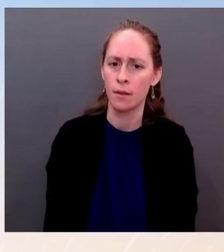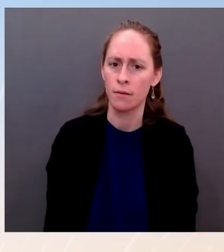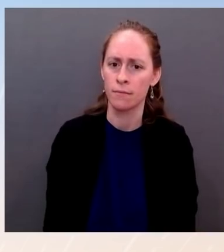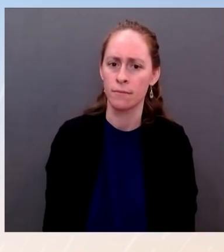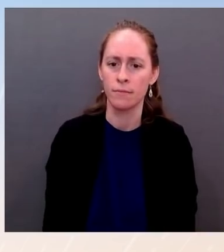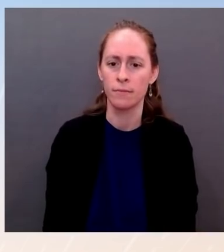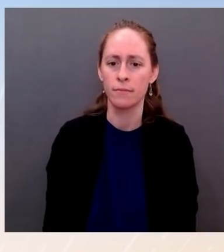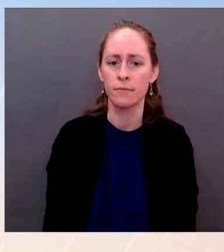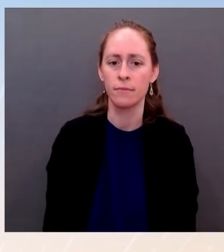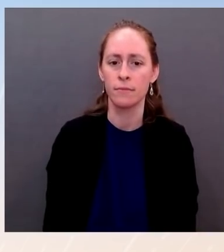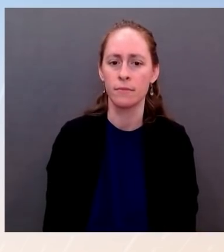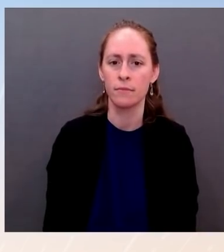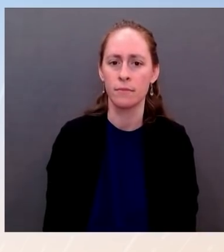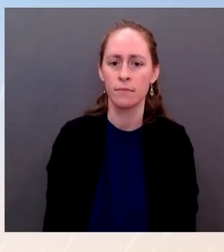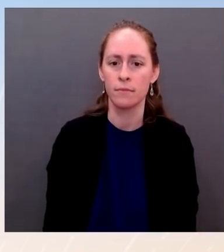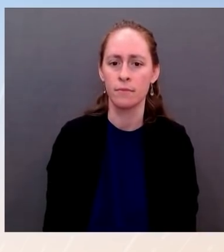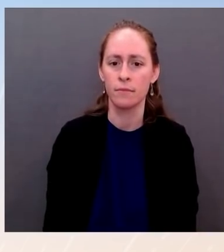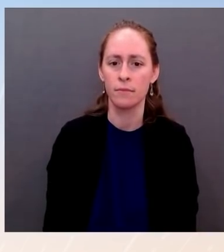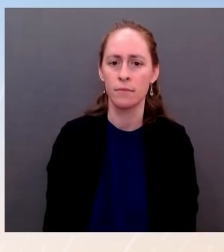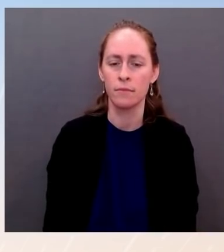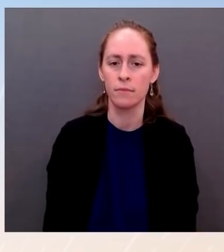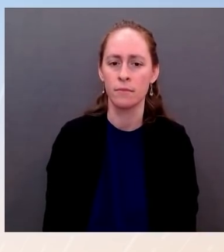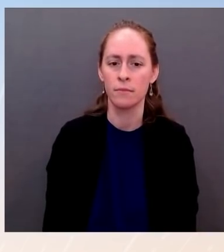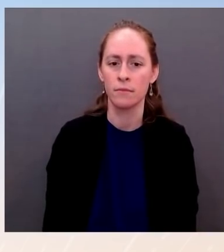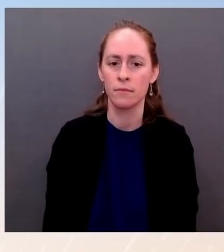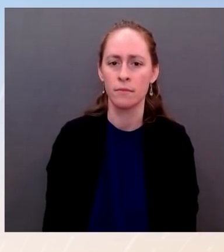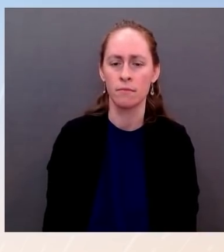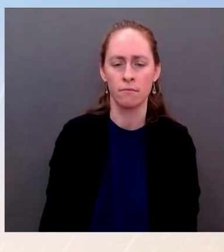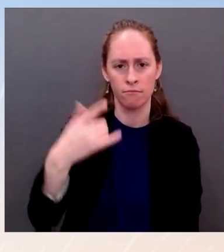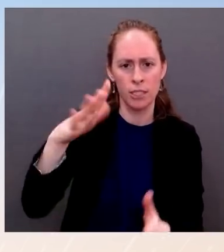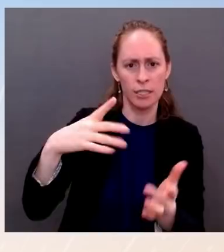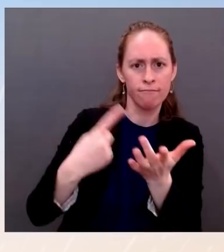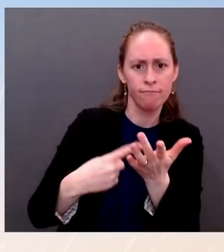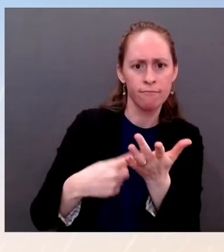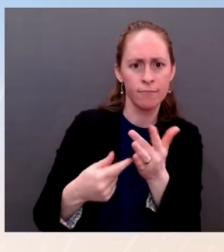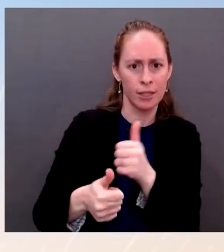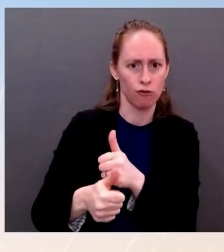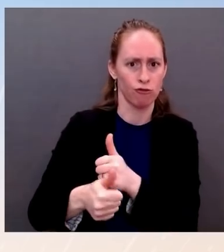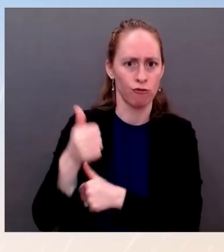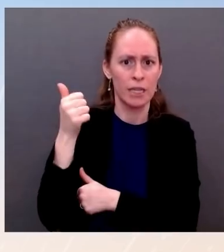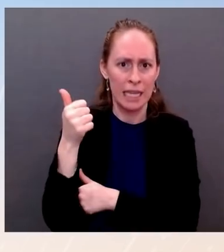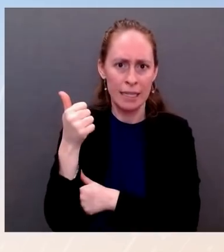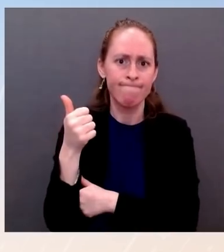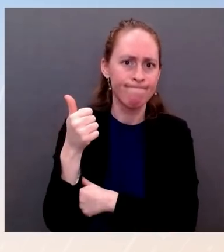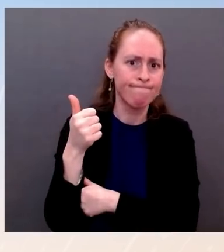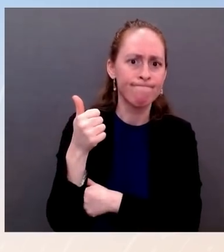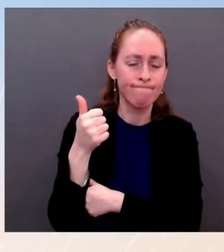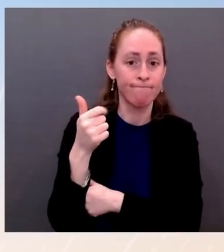that Putin has made a decision yet -- we have seen other world leaders meeting with Putin. Has there been any more thought to President Biden